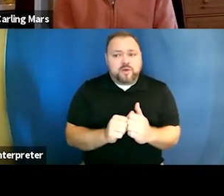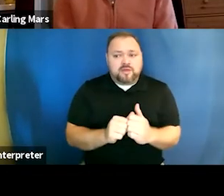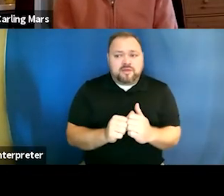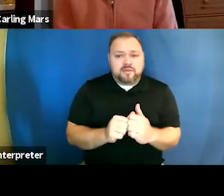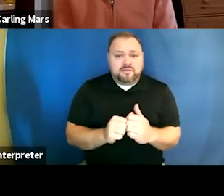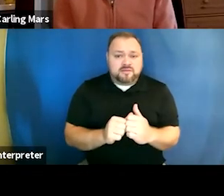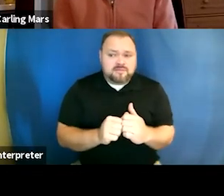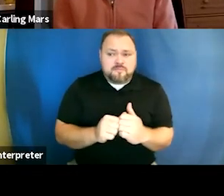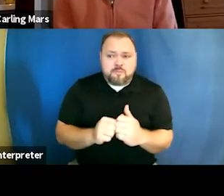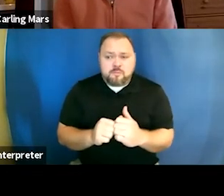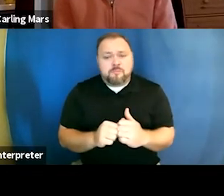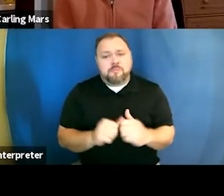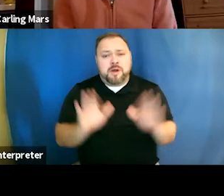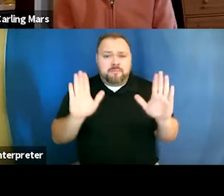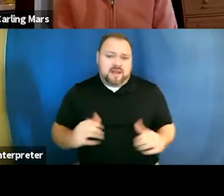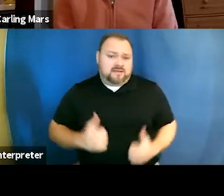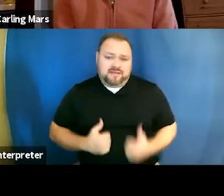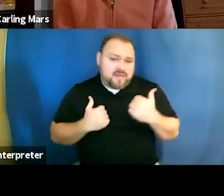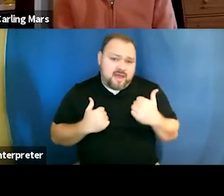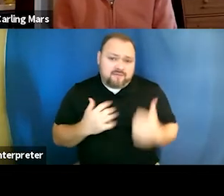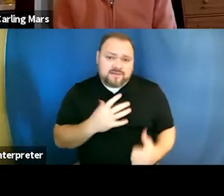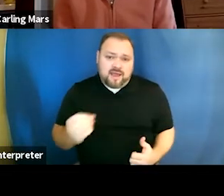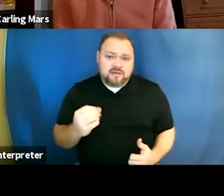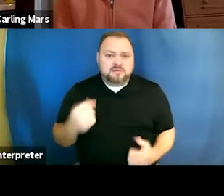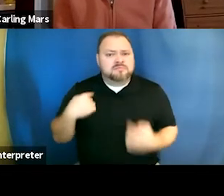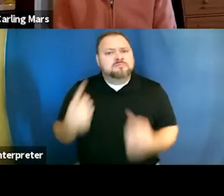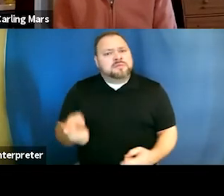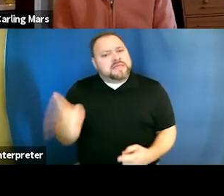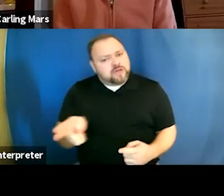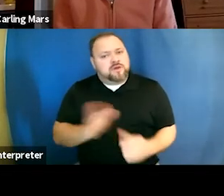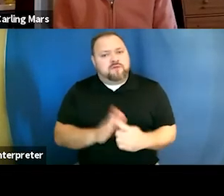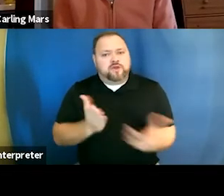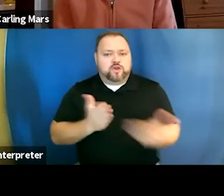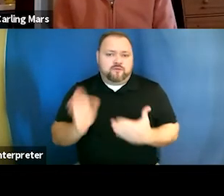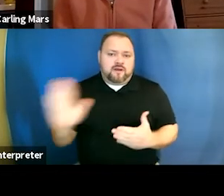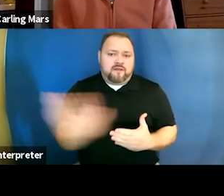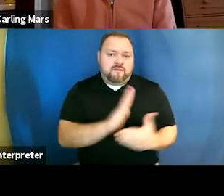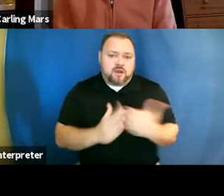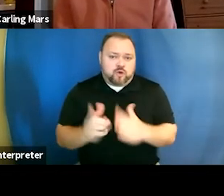amazing lives and a history of serving their communities that they're a part of.